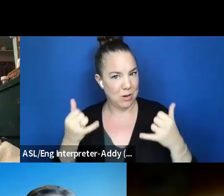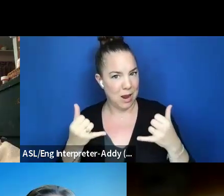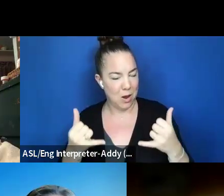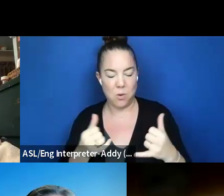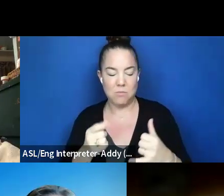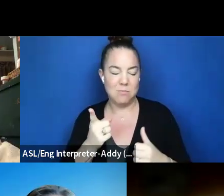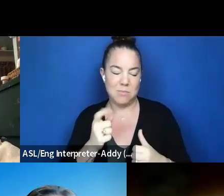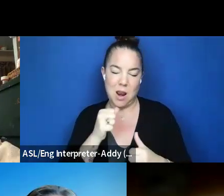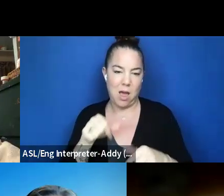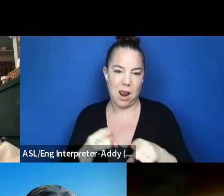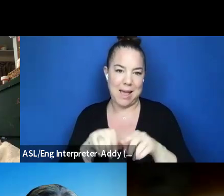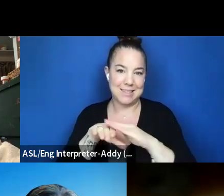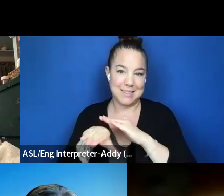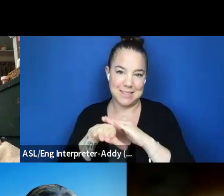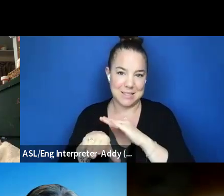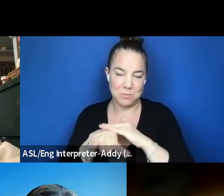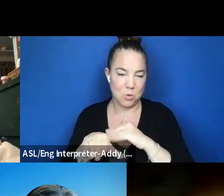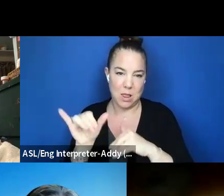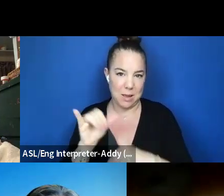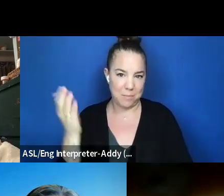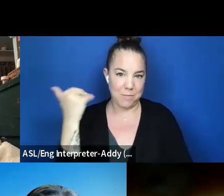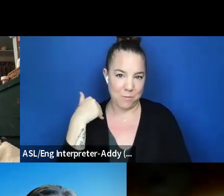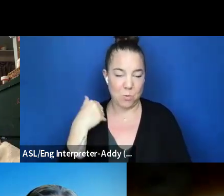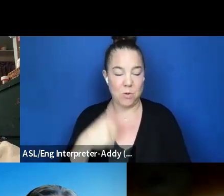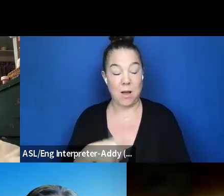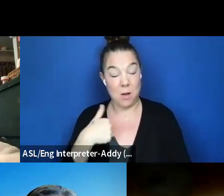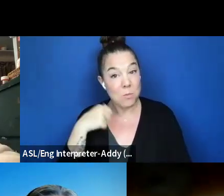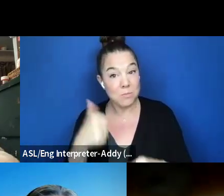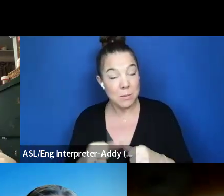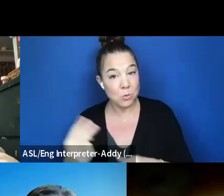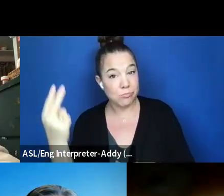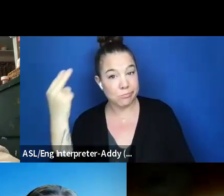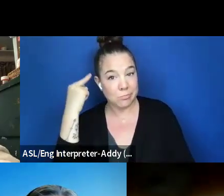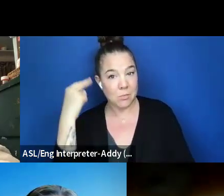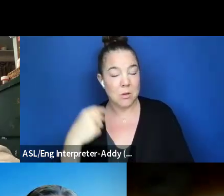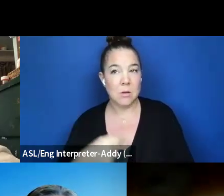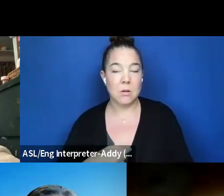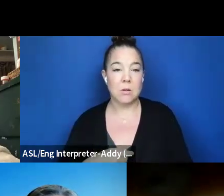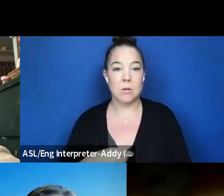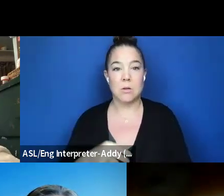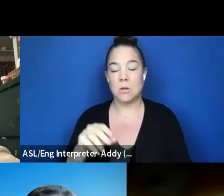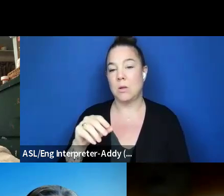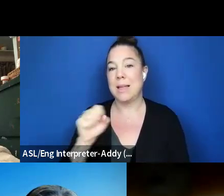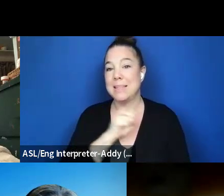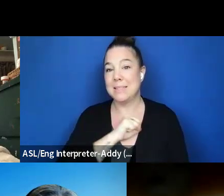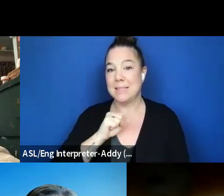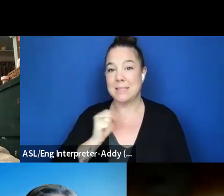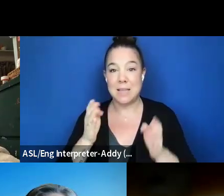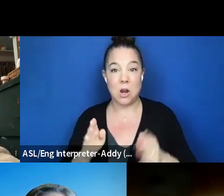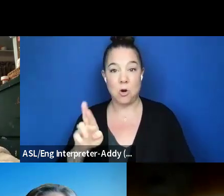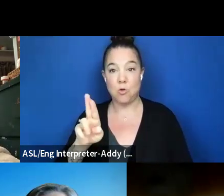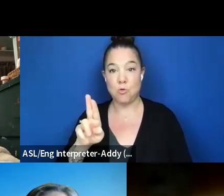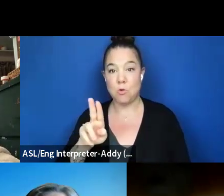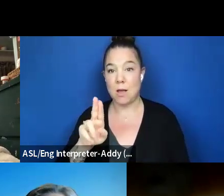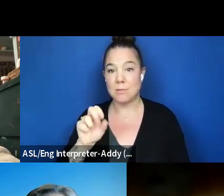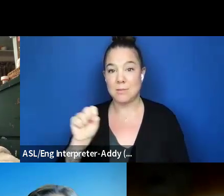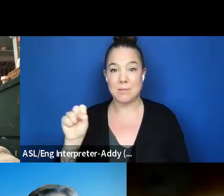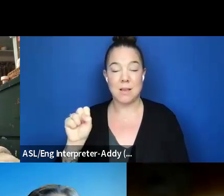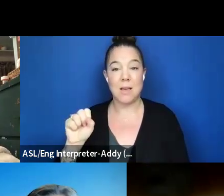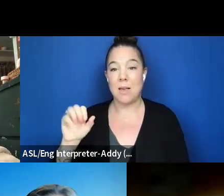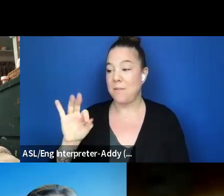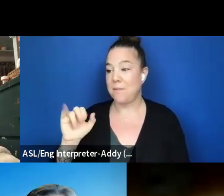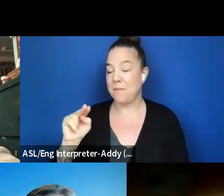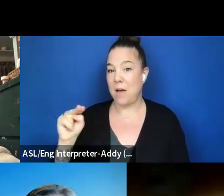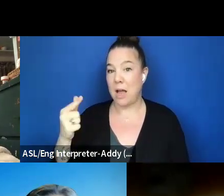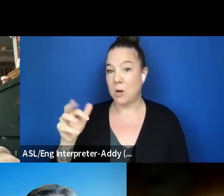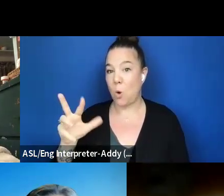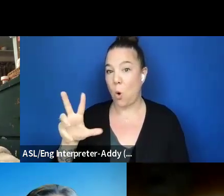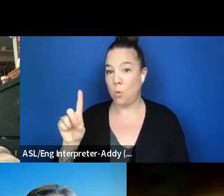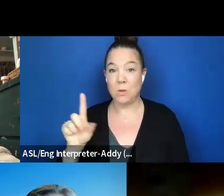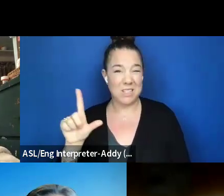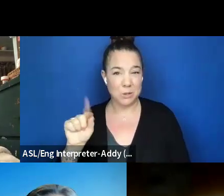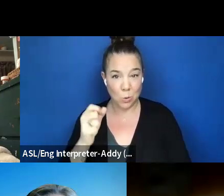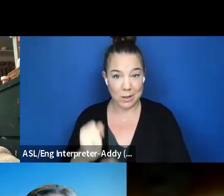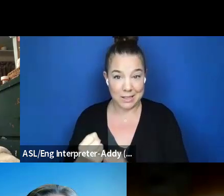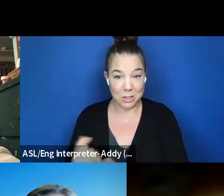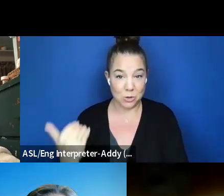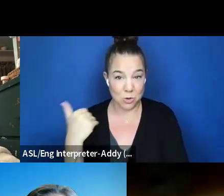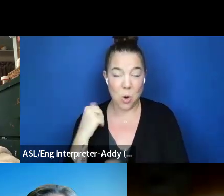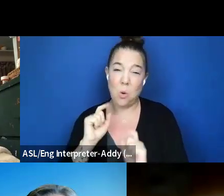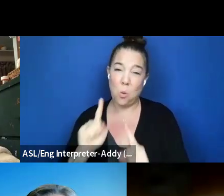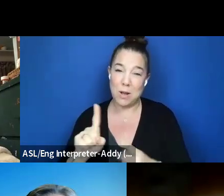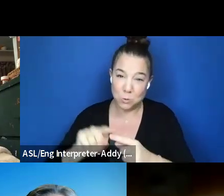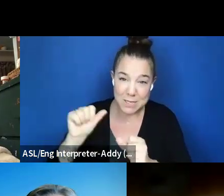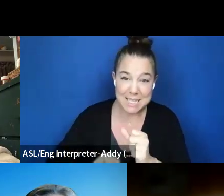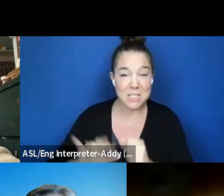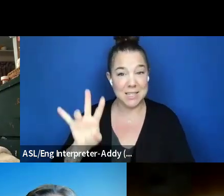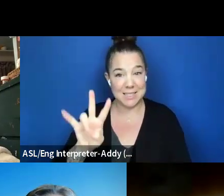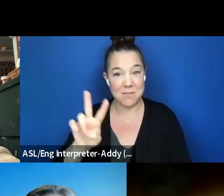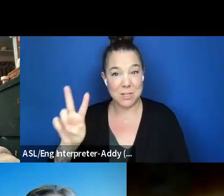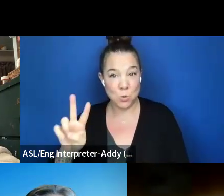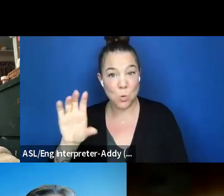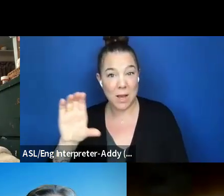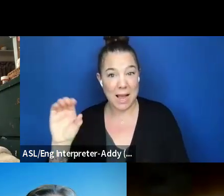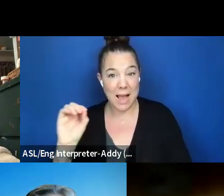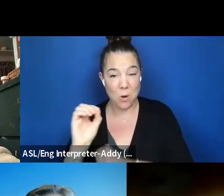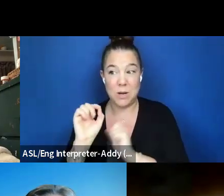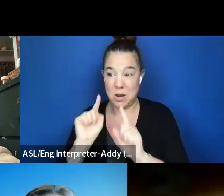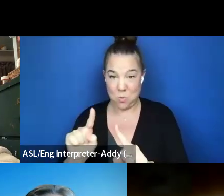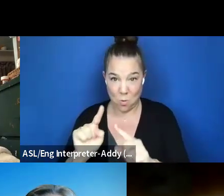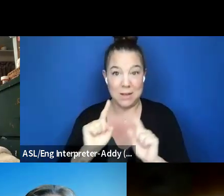Don Posh: as they previously were. Because I remember our when we had Senator Russ Feingold way back, probably close to 20 years ago, he went to all 72 of our counties and did a town hall, and he he invited everybody